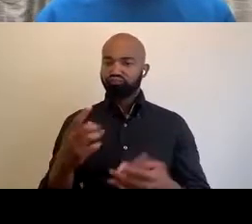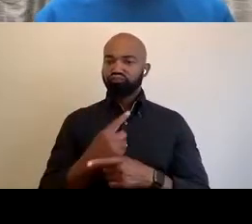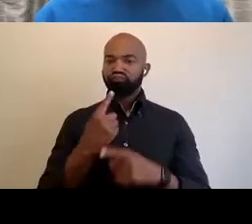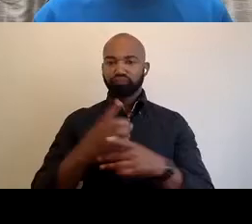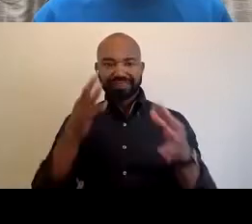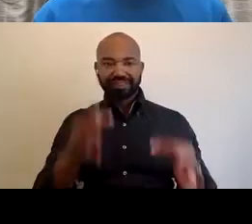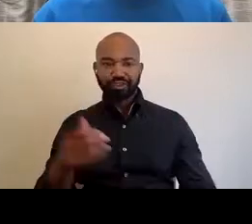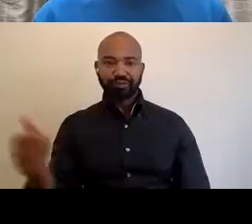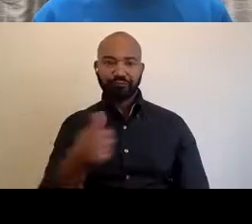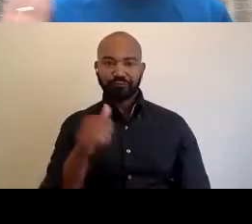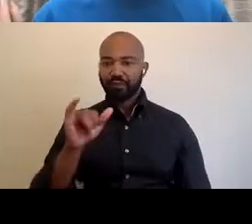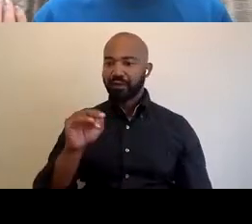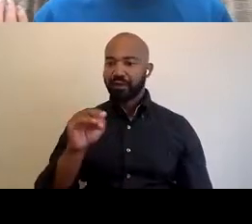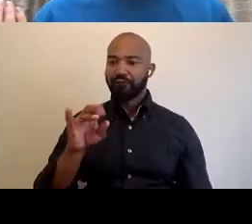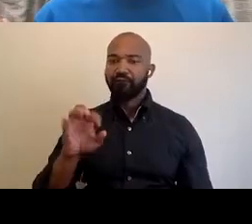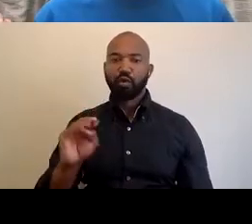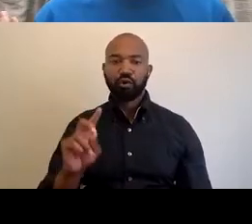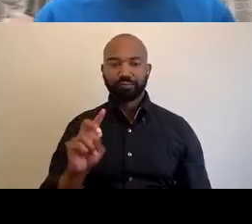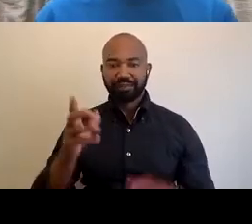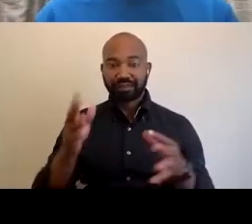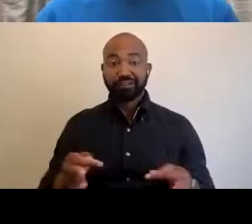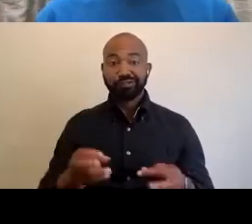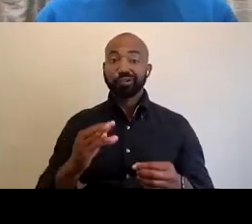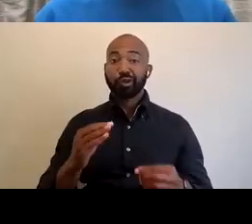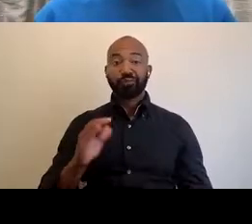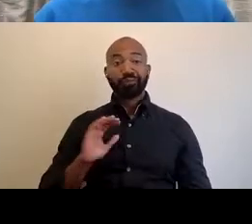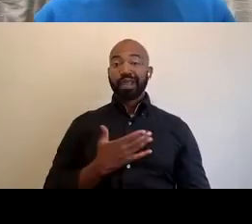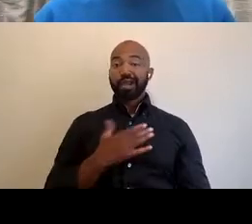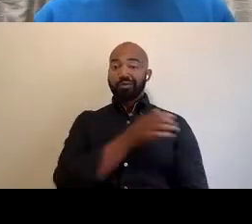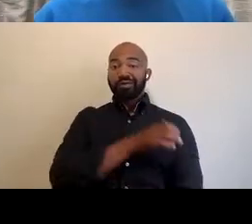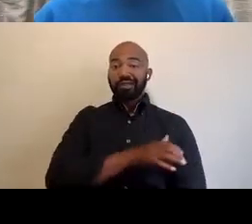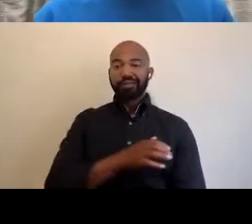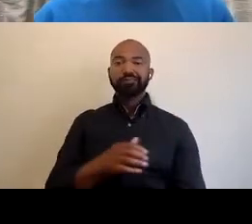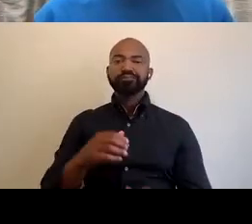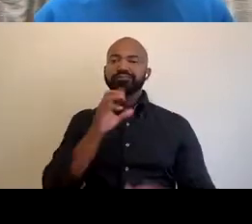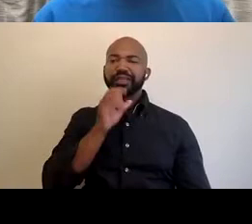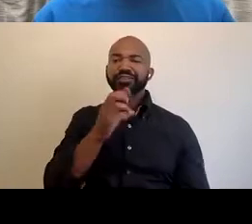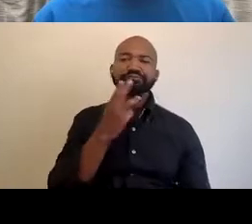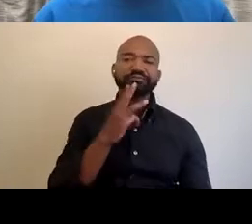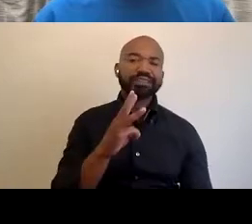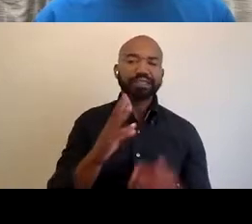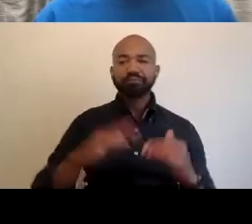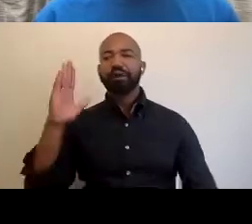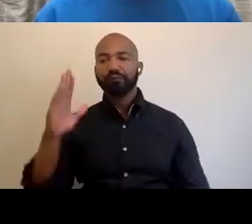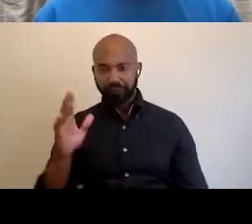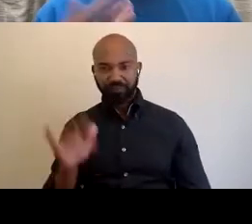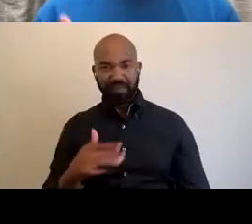we see people at age 16 and above. And so that's an important consideration as well,